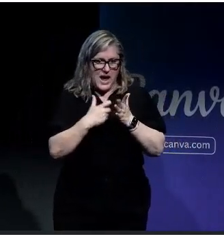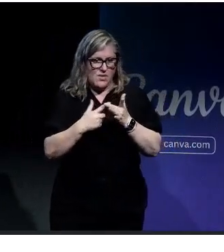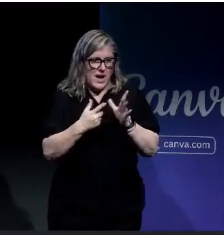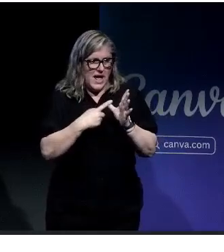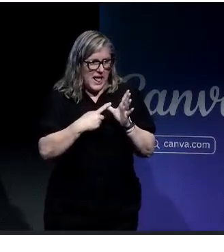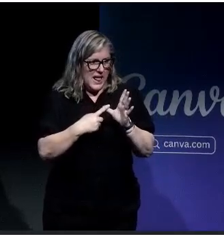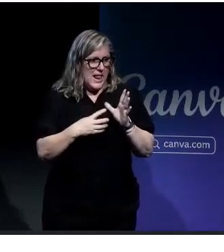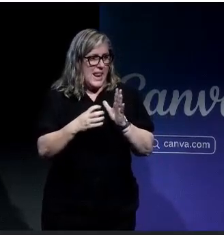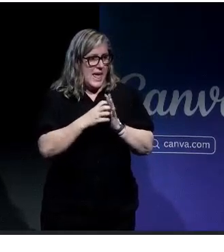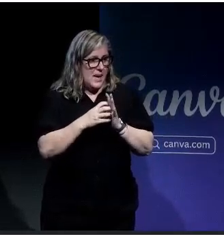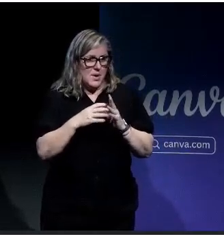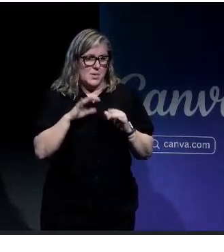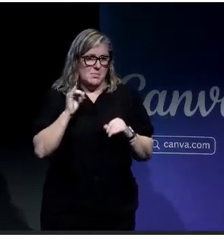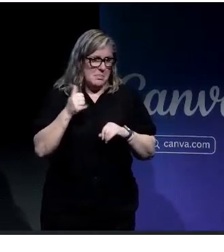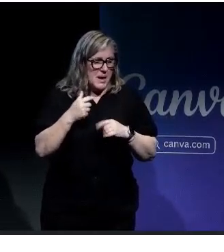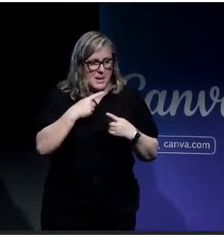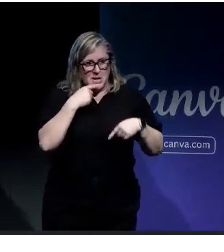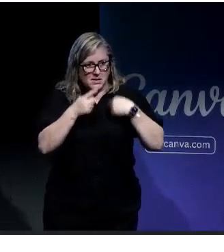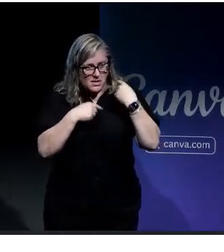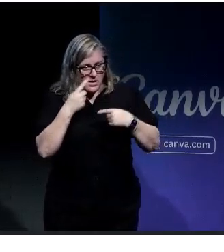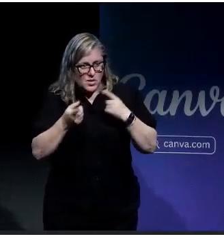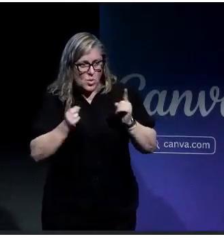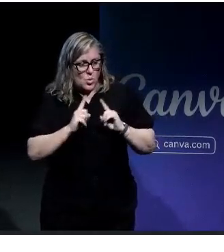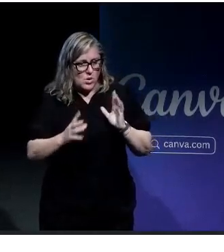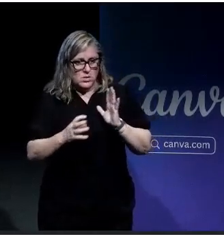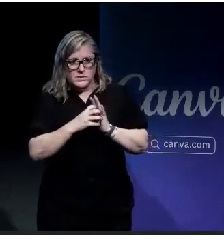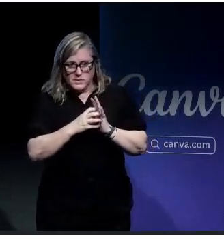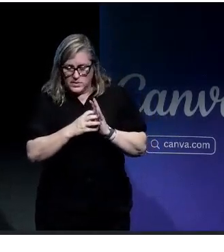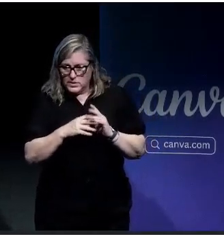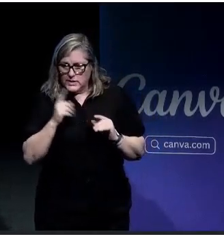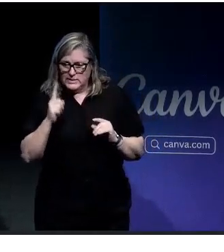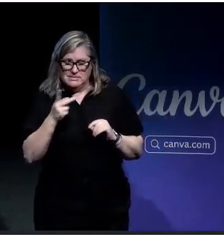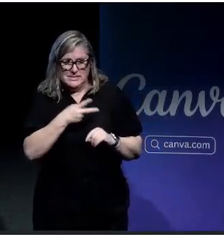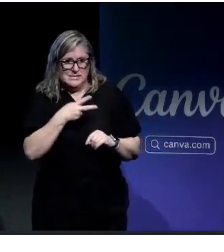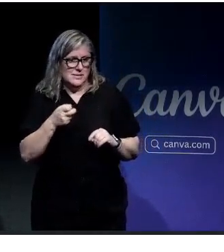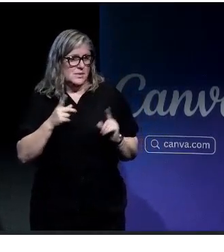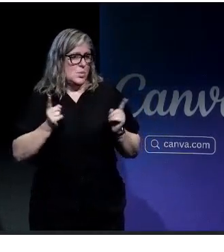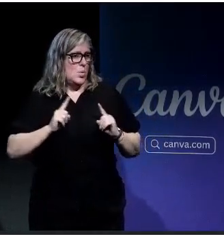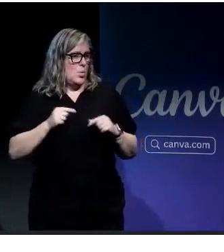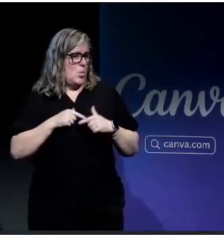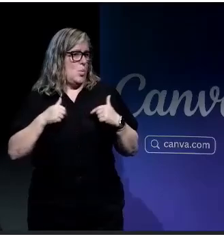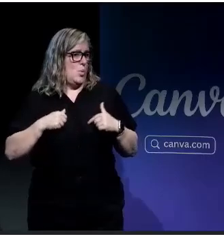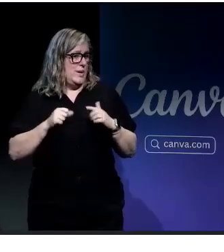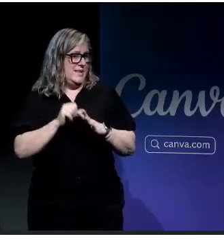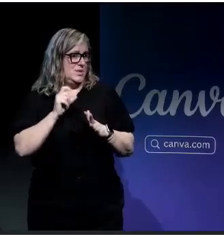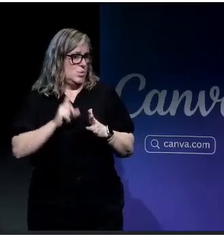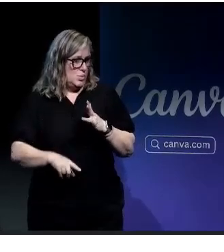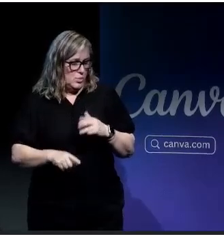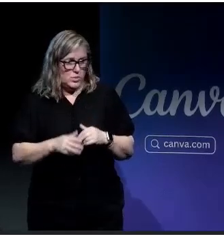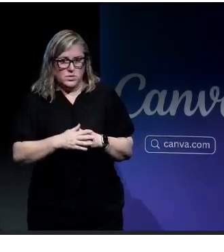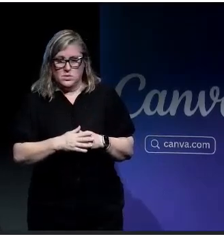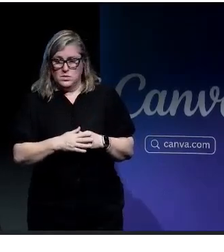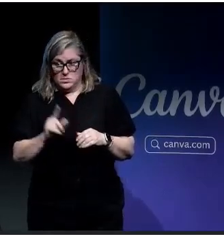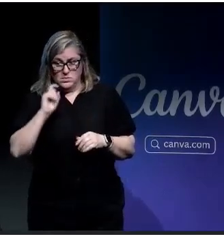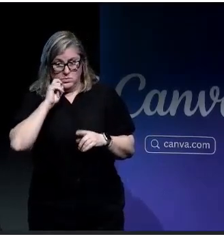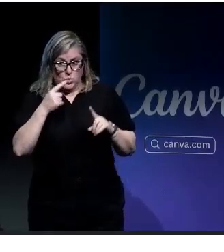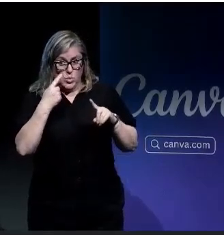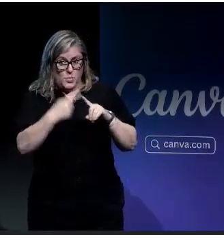describes what the content is, so they might put ARIA label equals what we do. Uh, this will pass the automated tool.